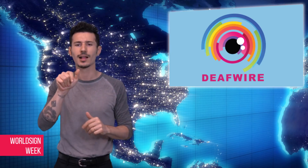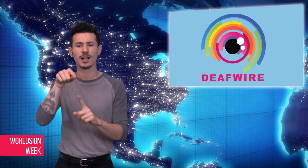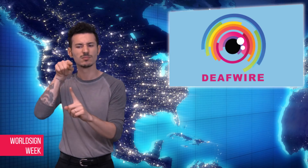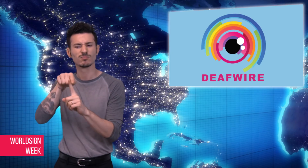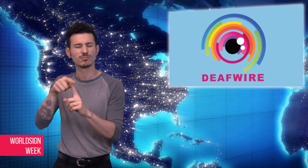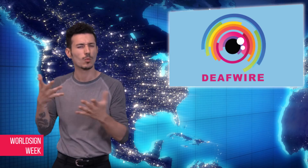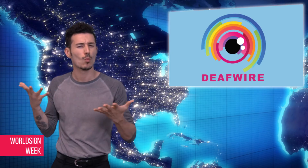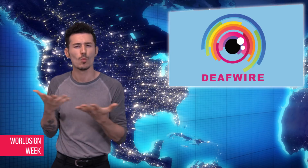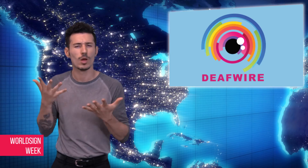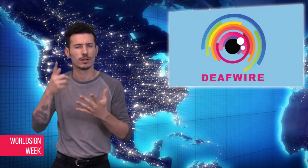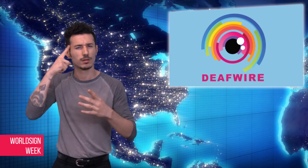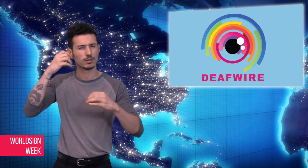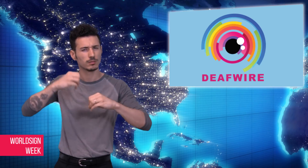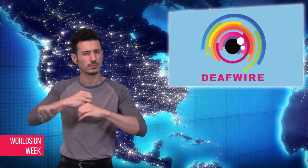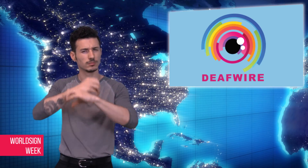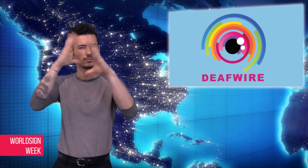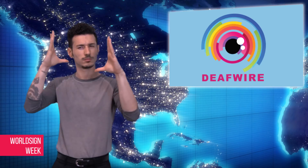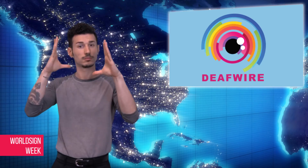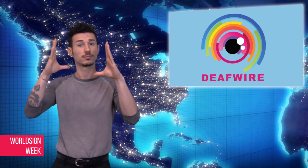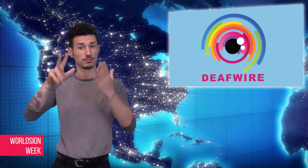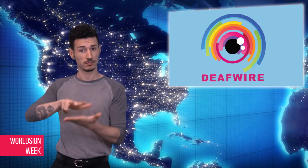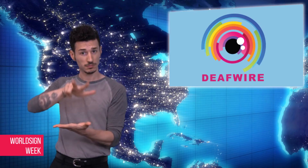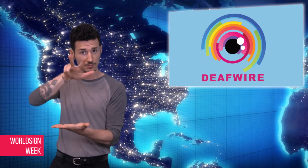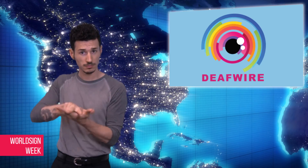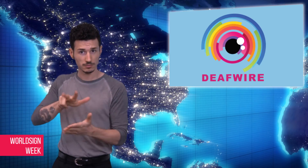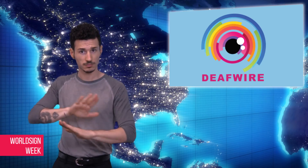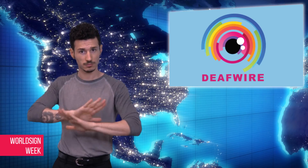uniform data plans with greater